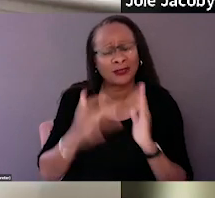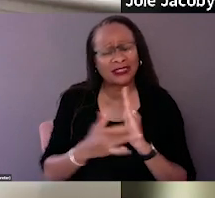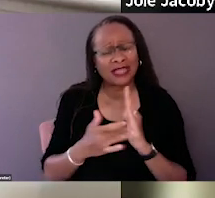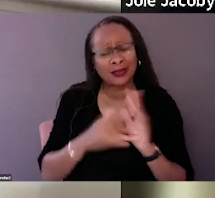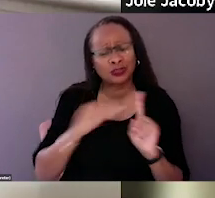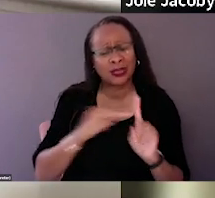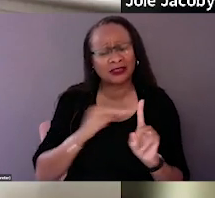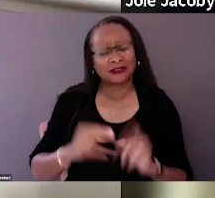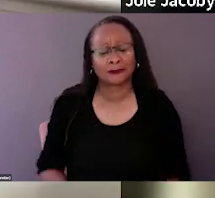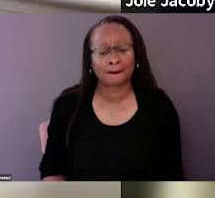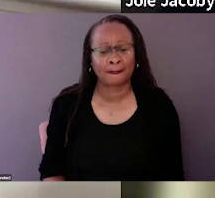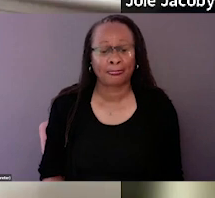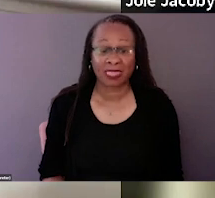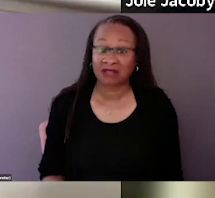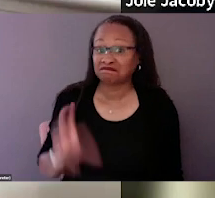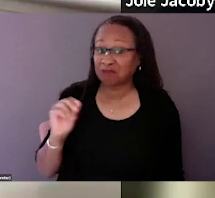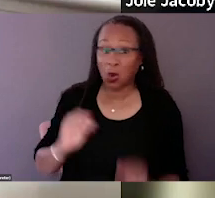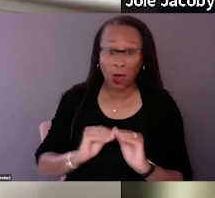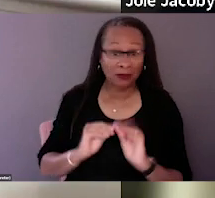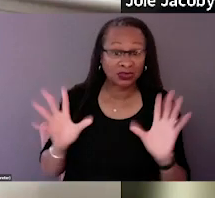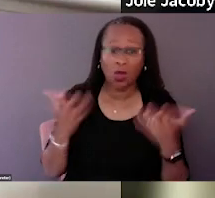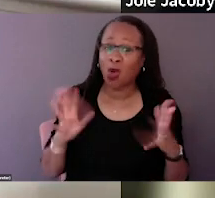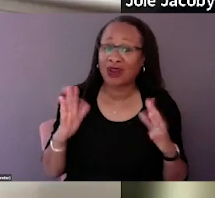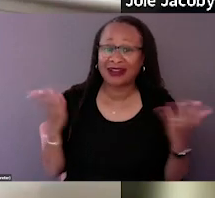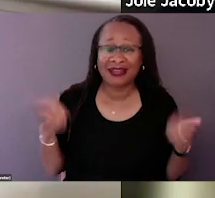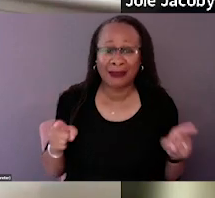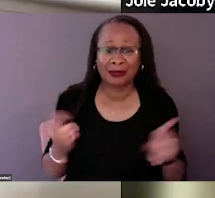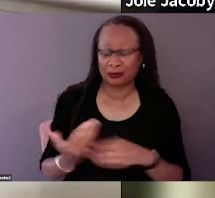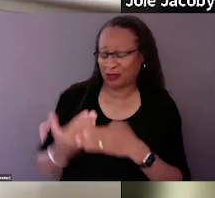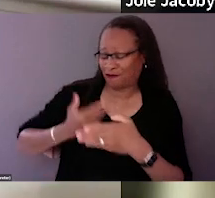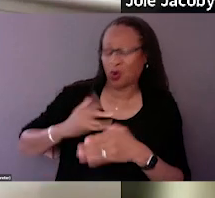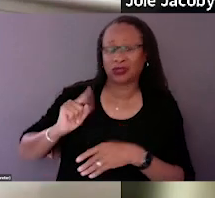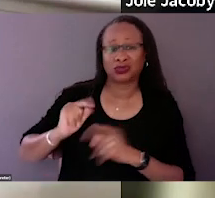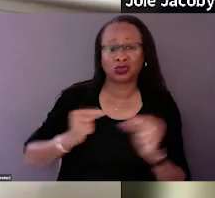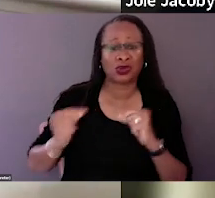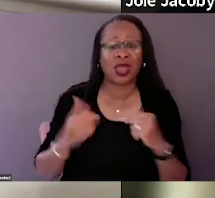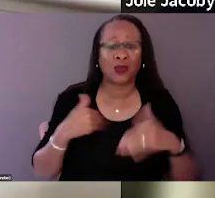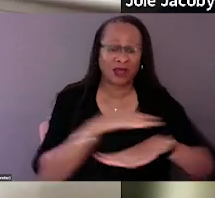No, totally, this was already happening pre Twitter, so we had platforms like NetNoir,